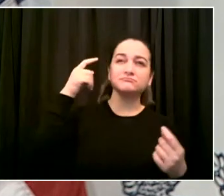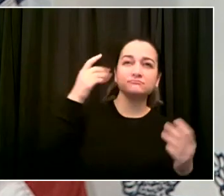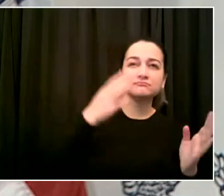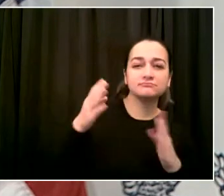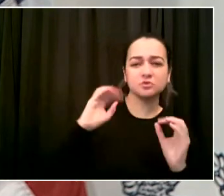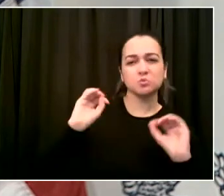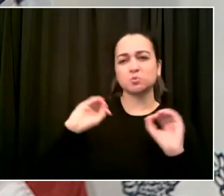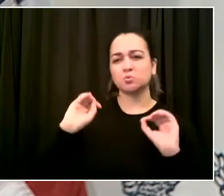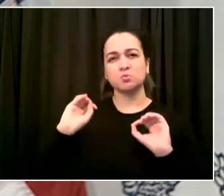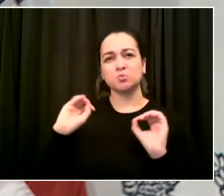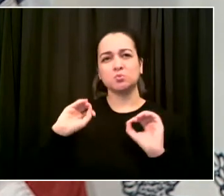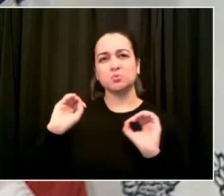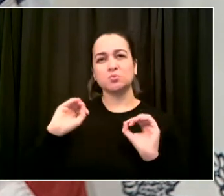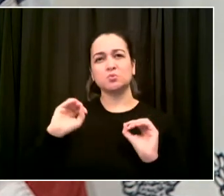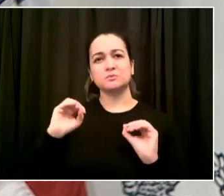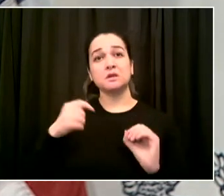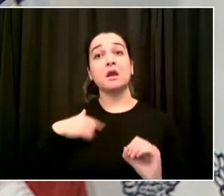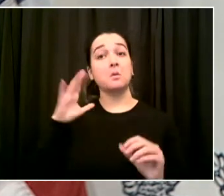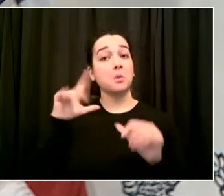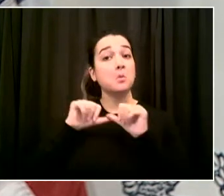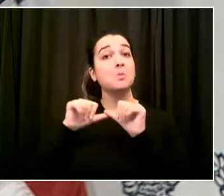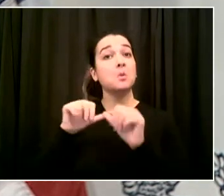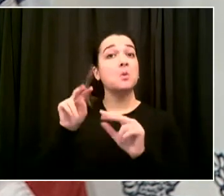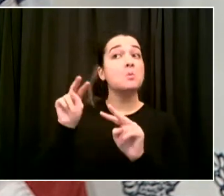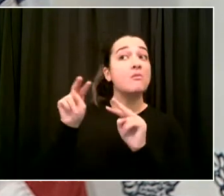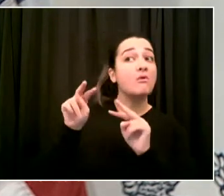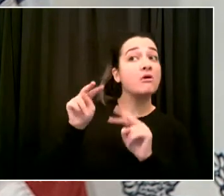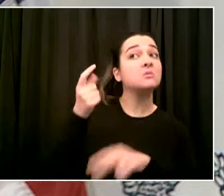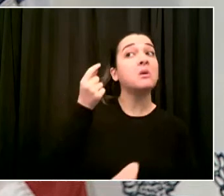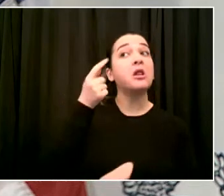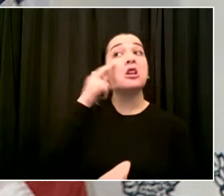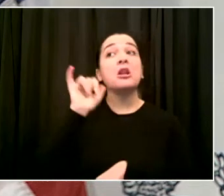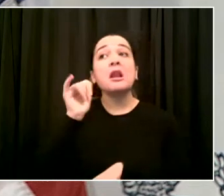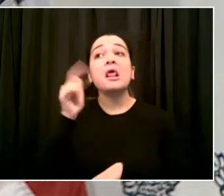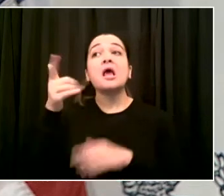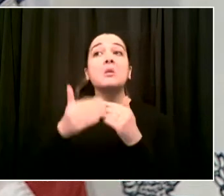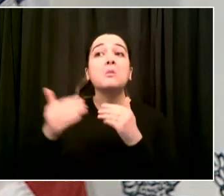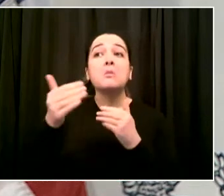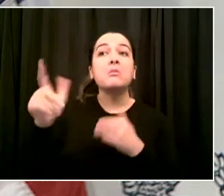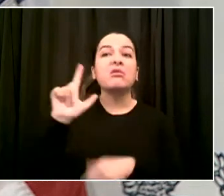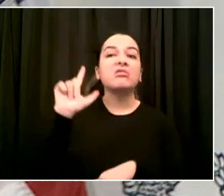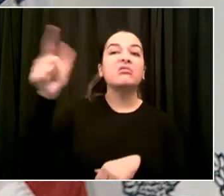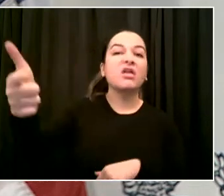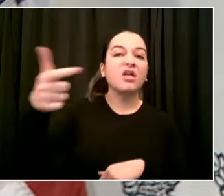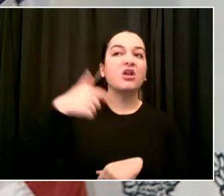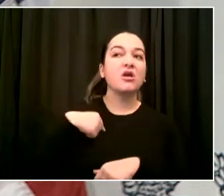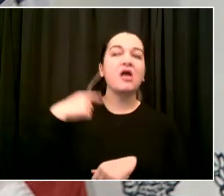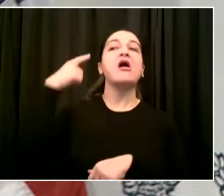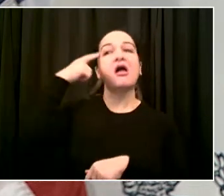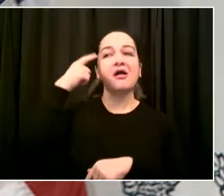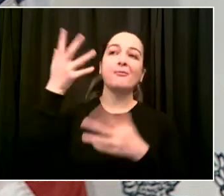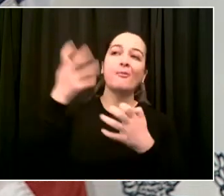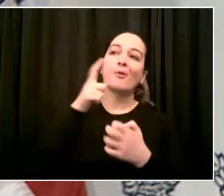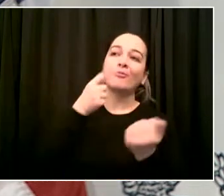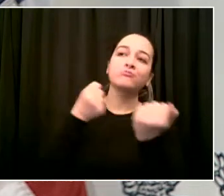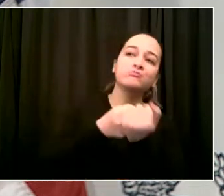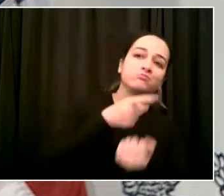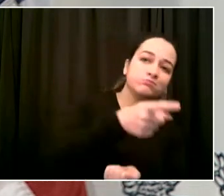FIELD YET. SO NO PLPLN AAAT THIS MOMENT TO GET INVOLVED. BUT I'M GOING TO O WATCHH CAREFULLY AND RESERVE MY